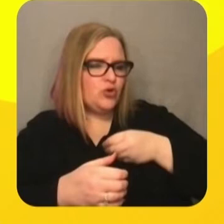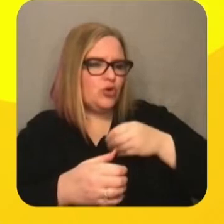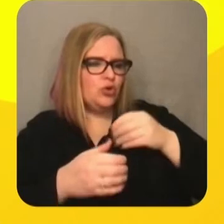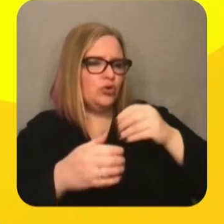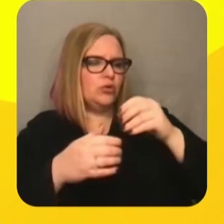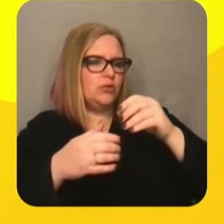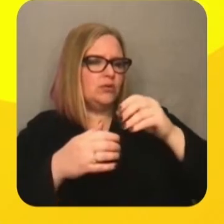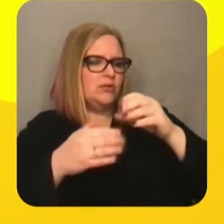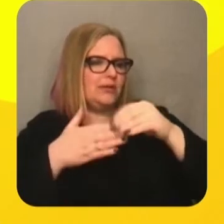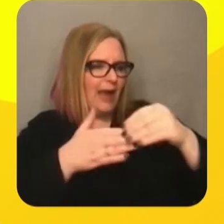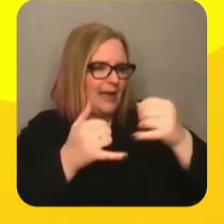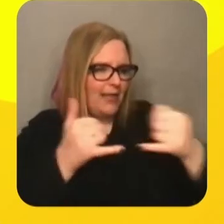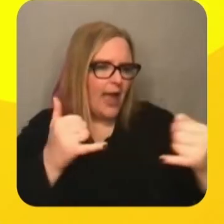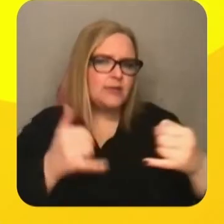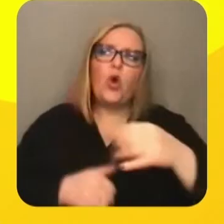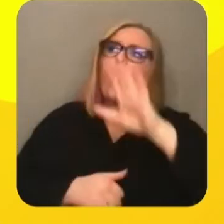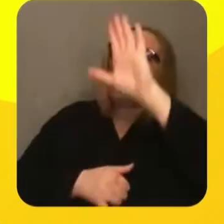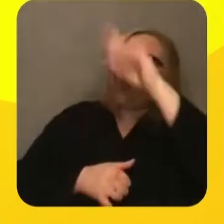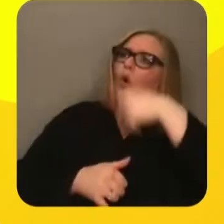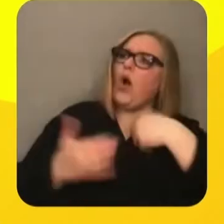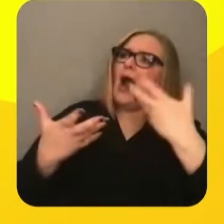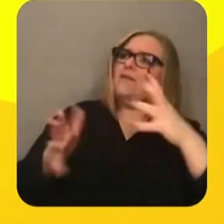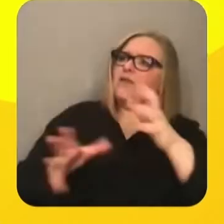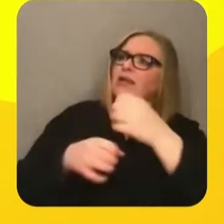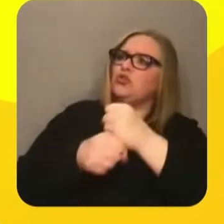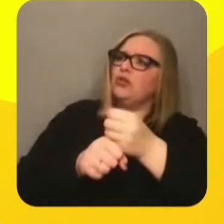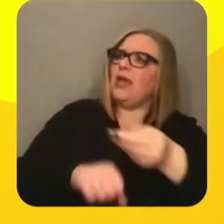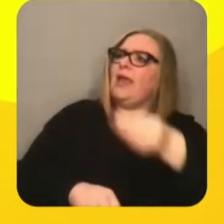And someone was like, Oh, I created some. Here, take it. Use it. Do what you want.